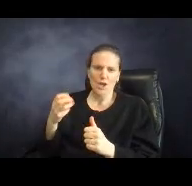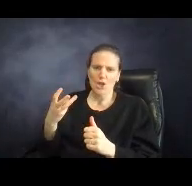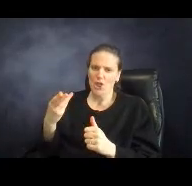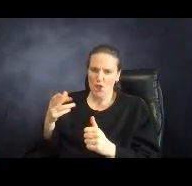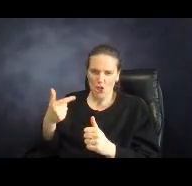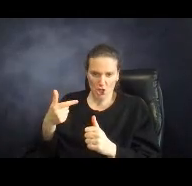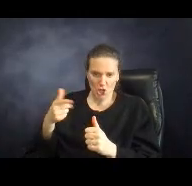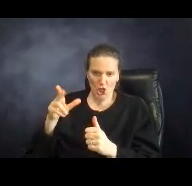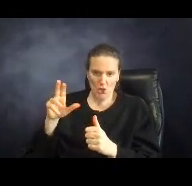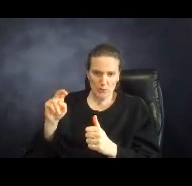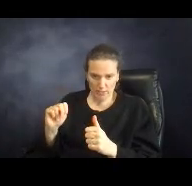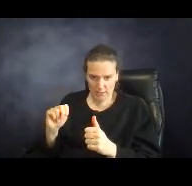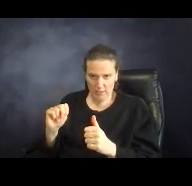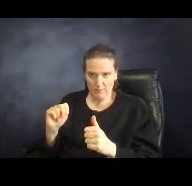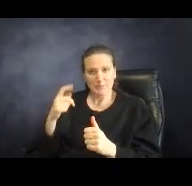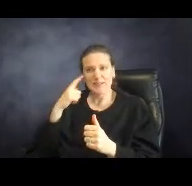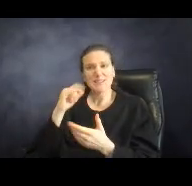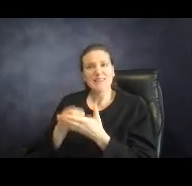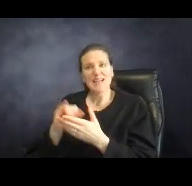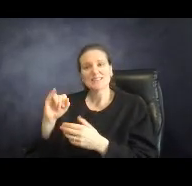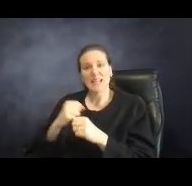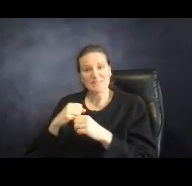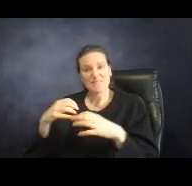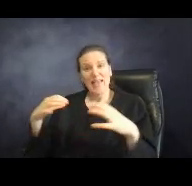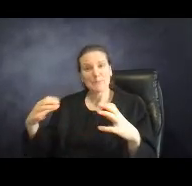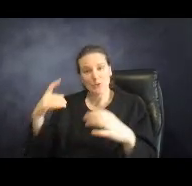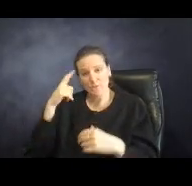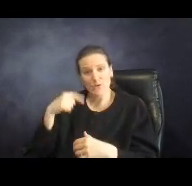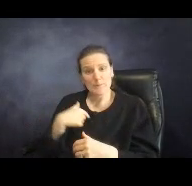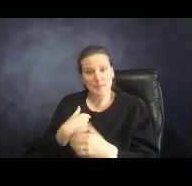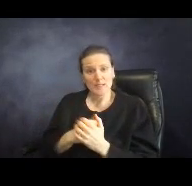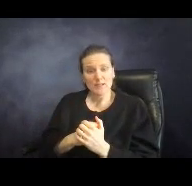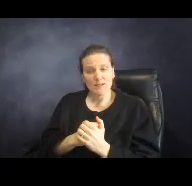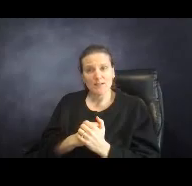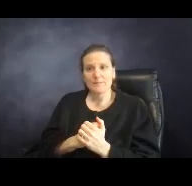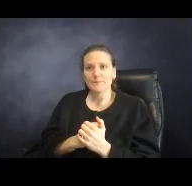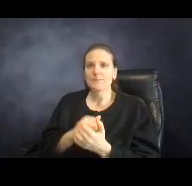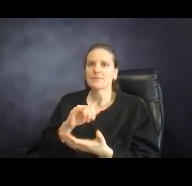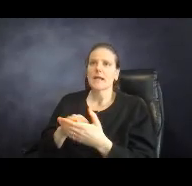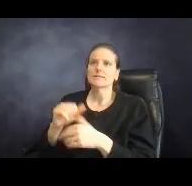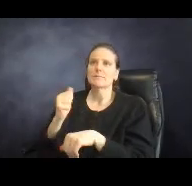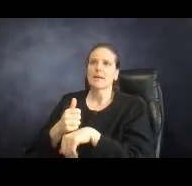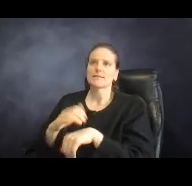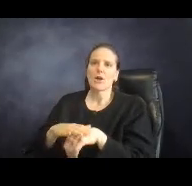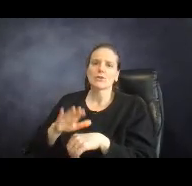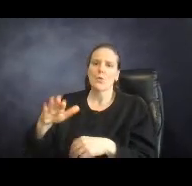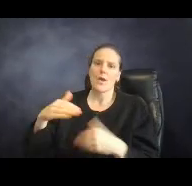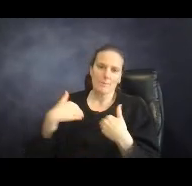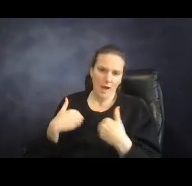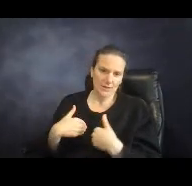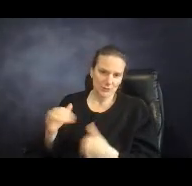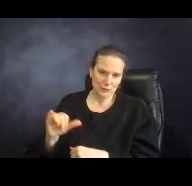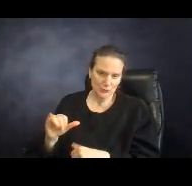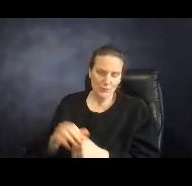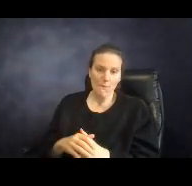'cause it's inflammatory for me. And this is gonna be basically, you know, it'll be based on, on your physiology too, is it inflammatory or not?